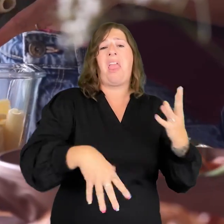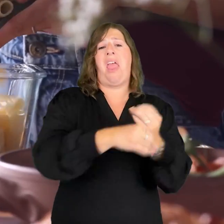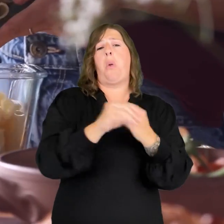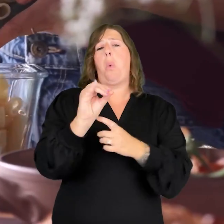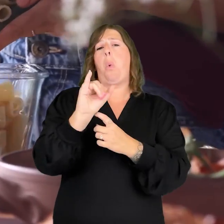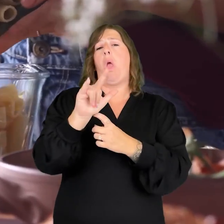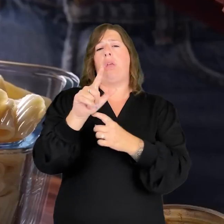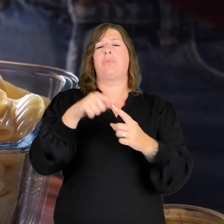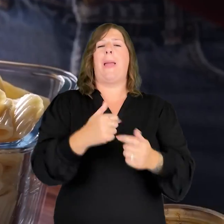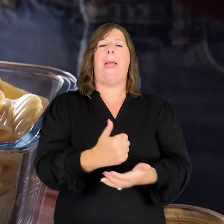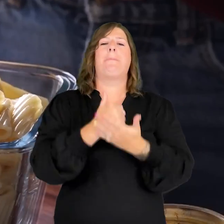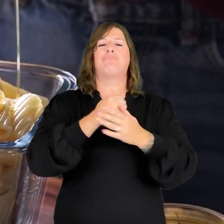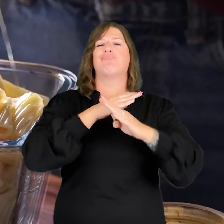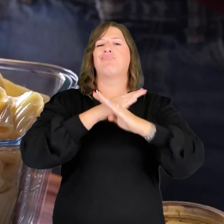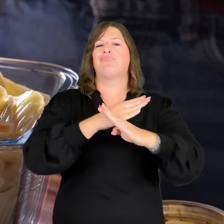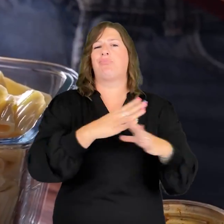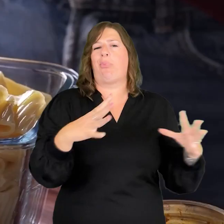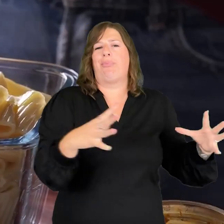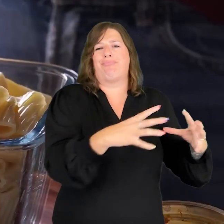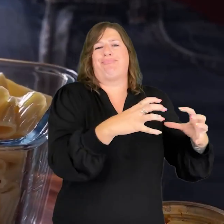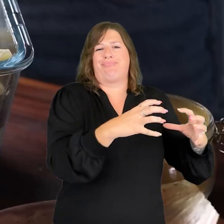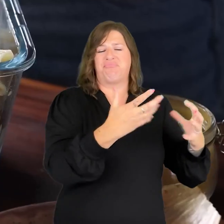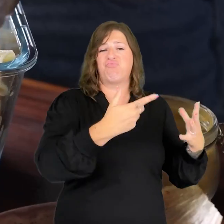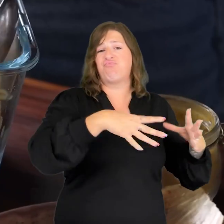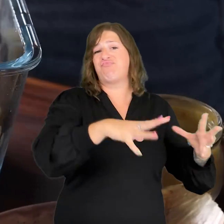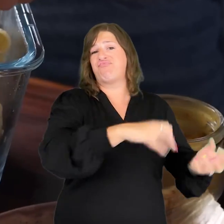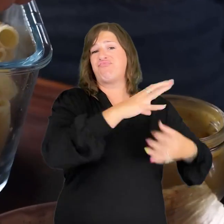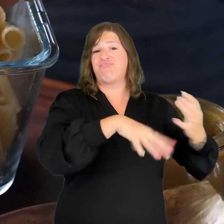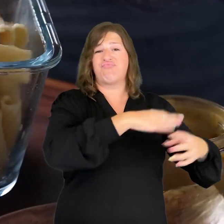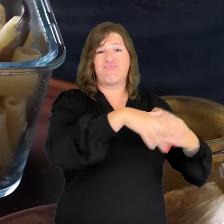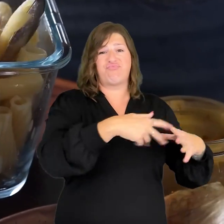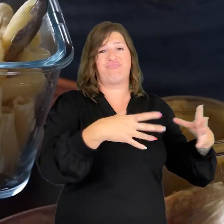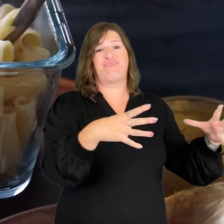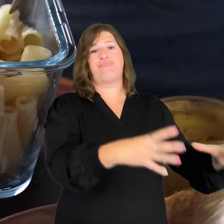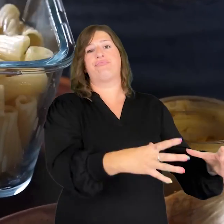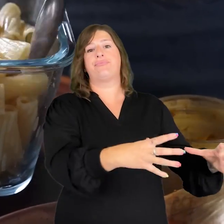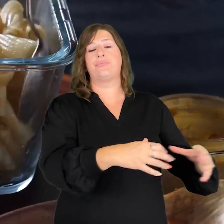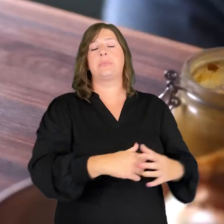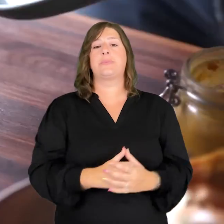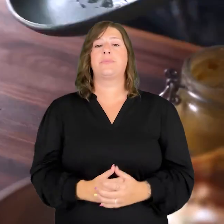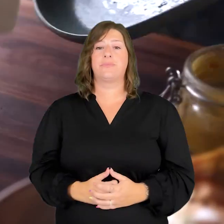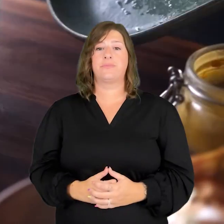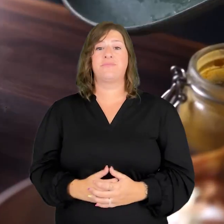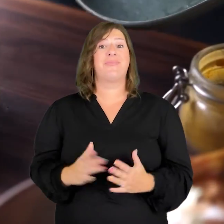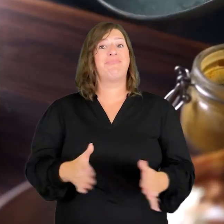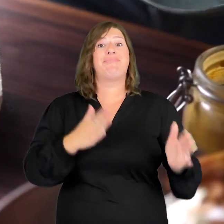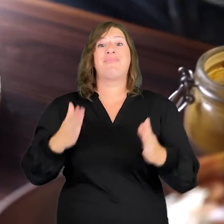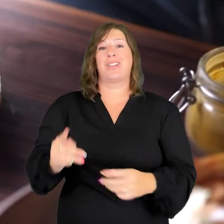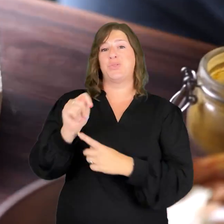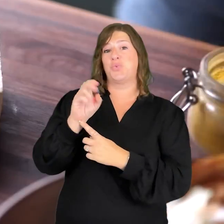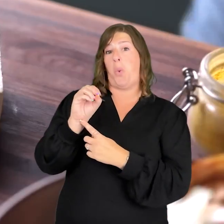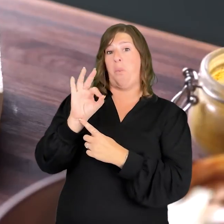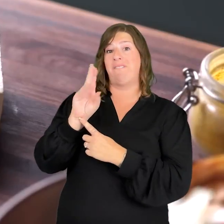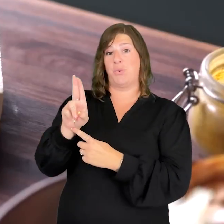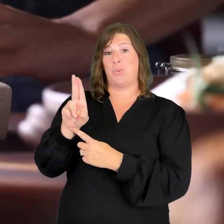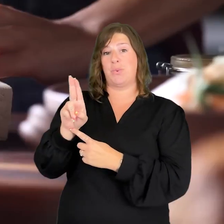just a little touch of oil to help prevent it from sticking together. Next up we're going to fry up some tofu.